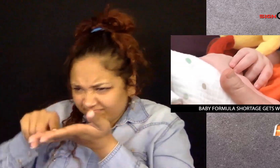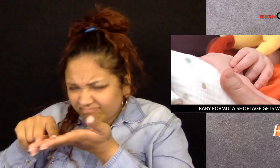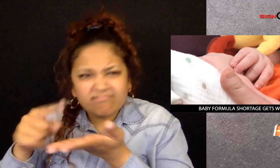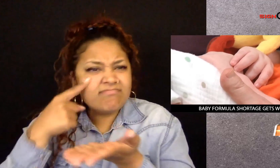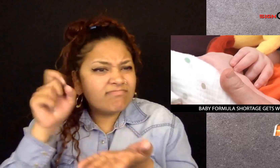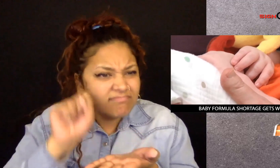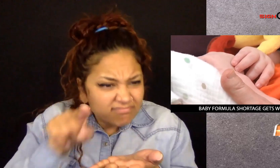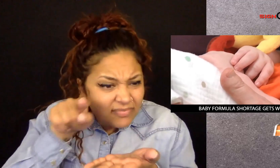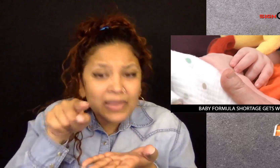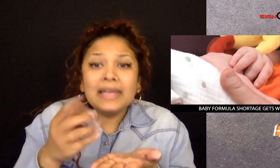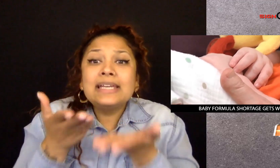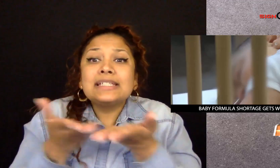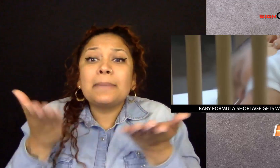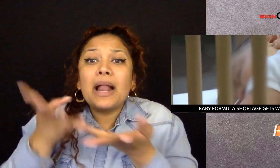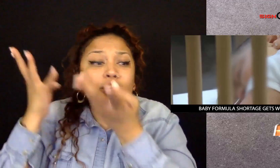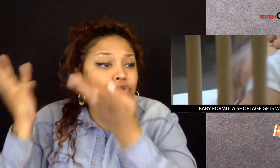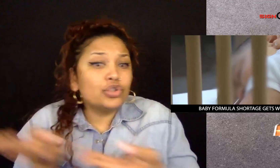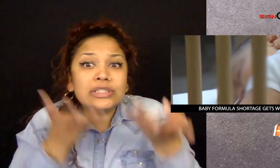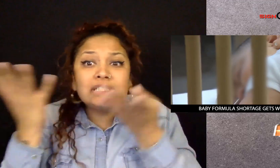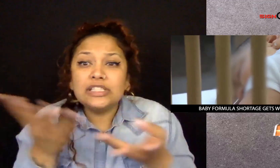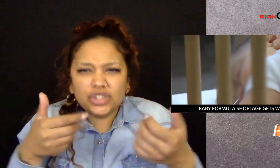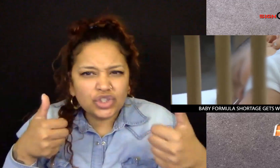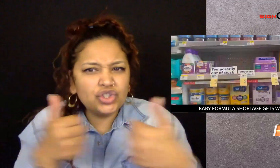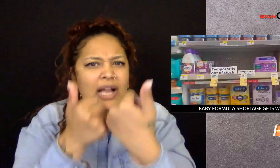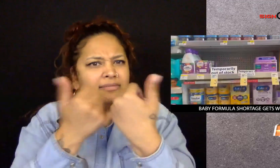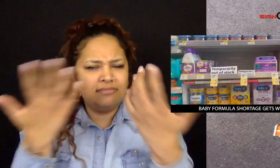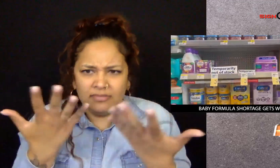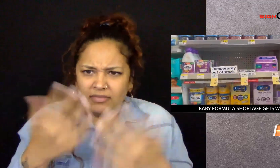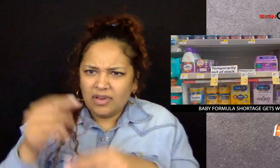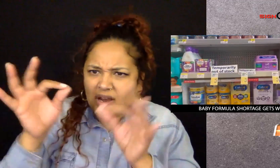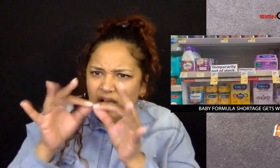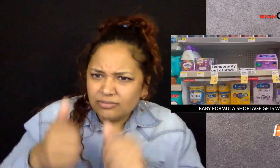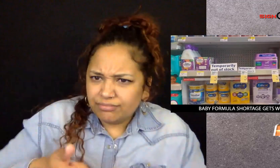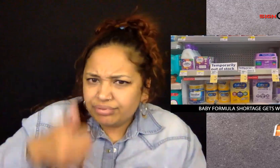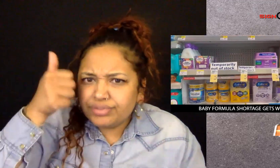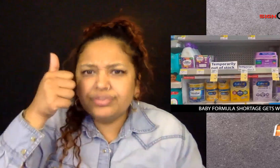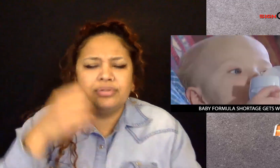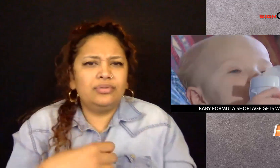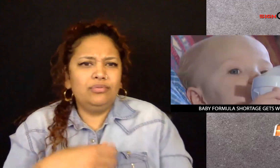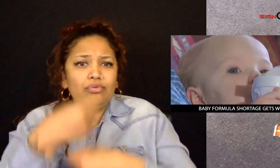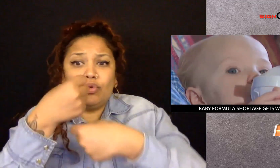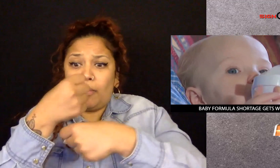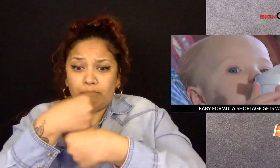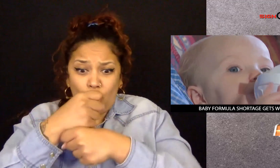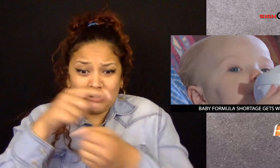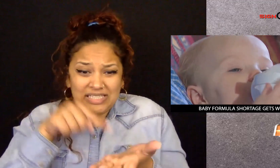received bad news today the baby formula shortage is getting worse analysts say supply chain